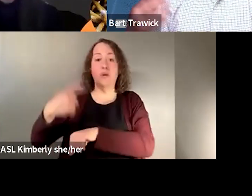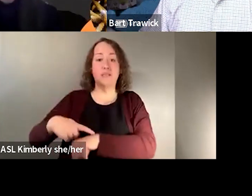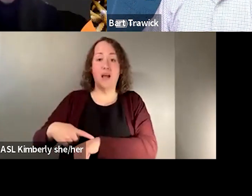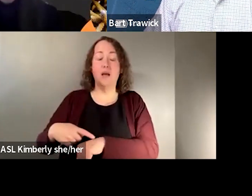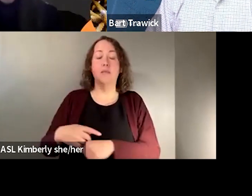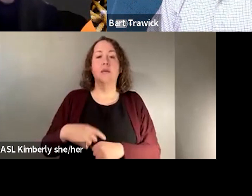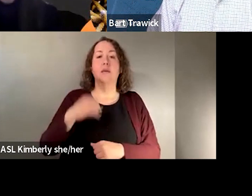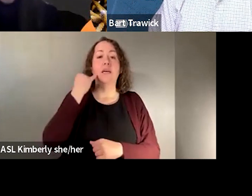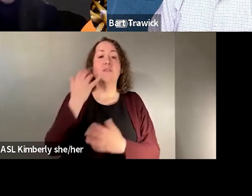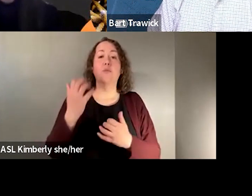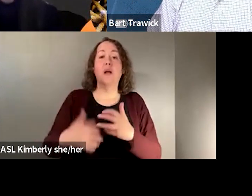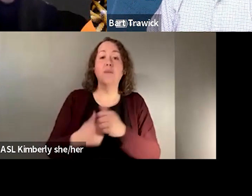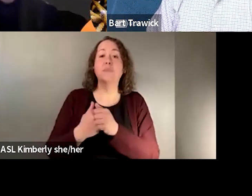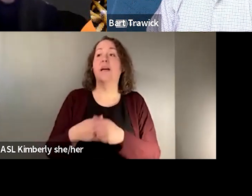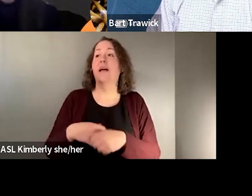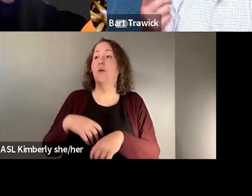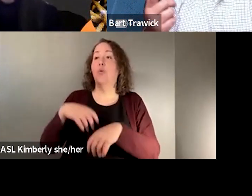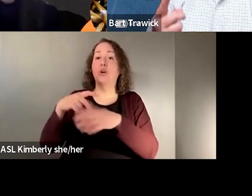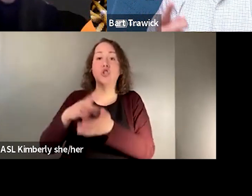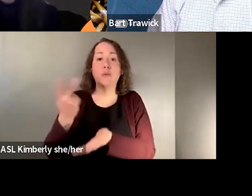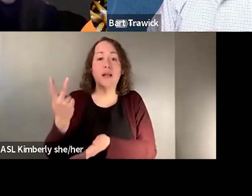or duplicate that or -- or here's a great feature.